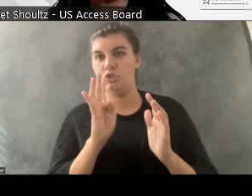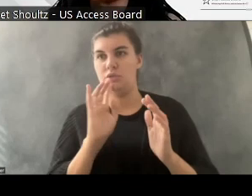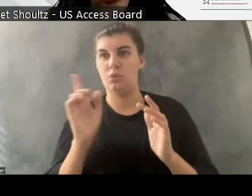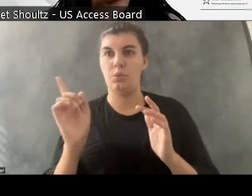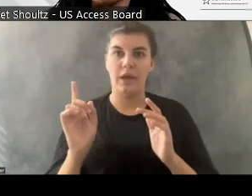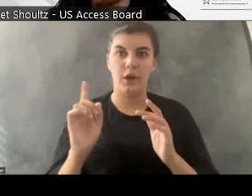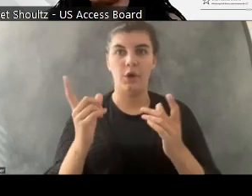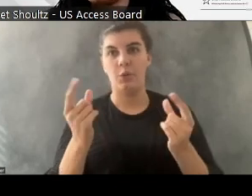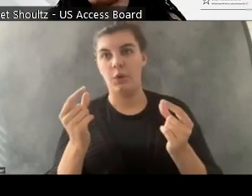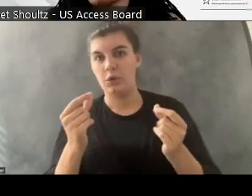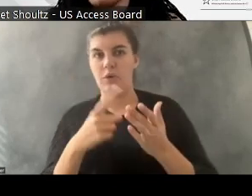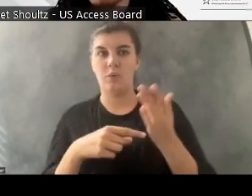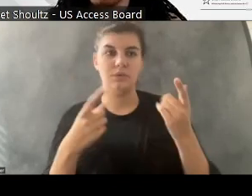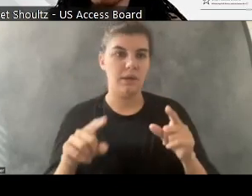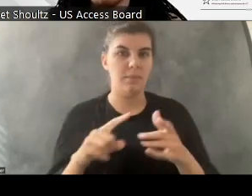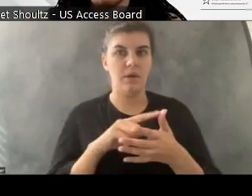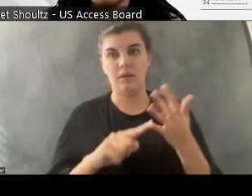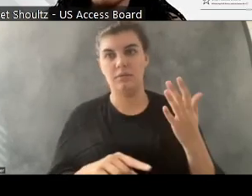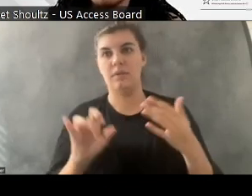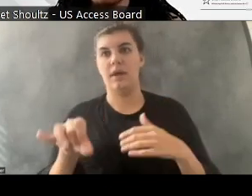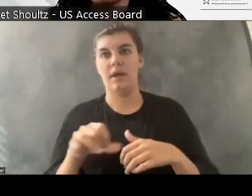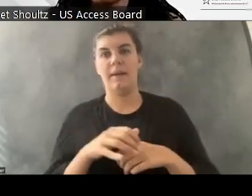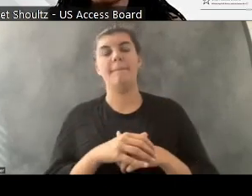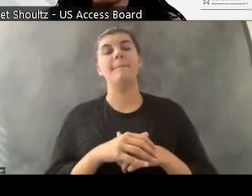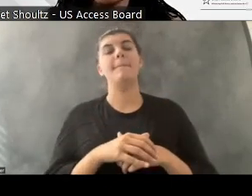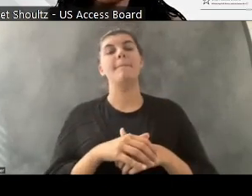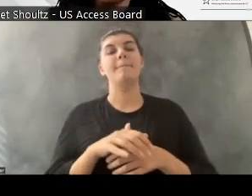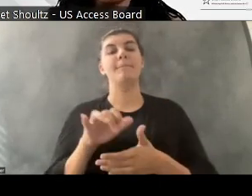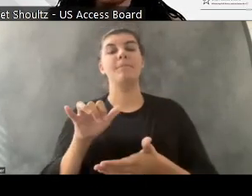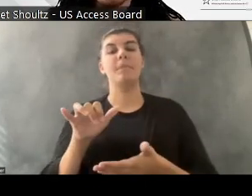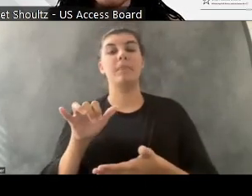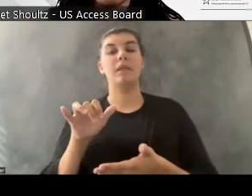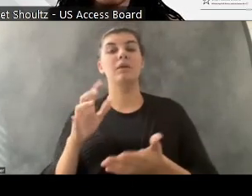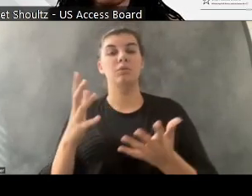mode of the traffic control signal. And this isn't the interest of providing